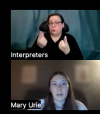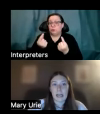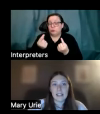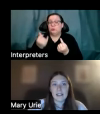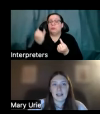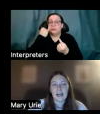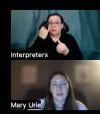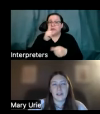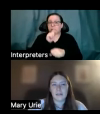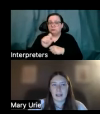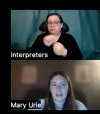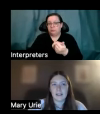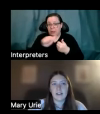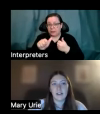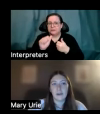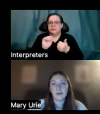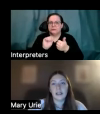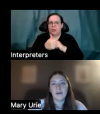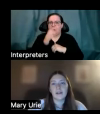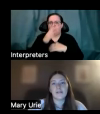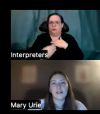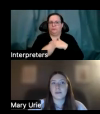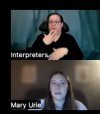to pass? How would it affect you? How would it affect people,